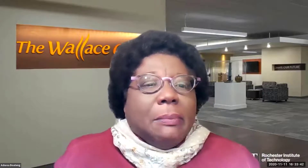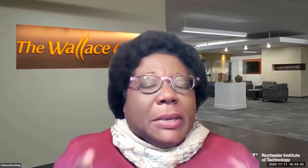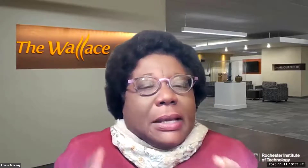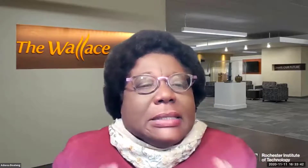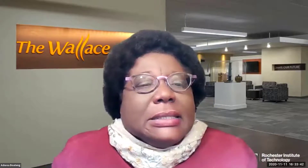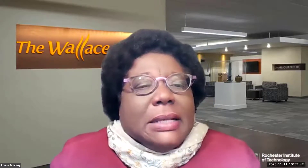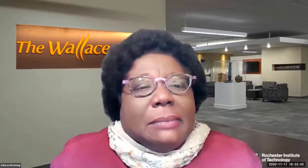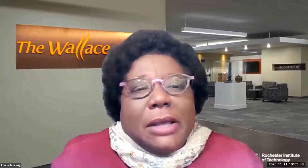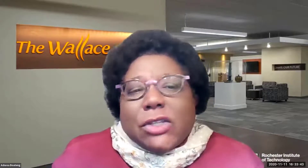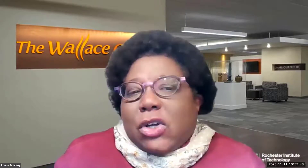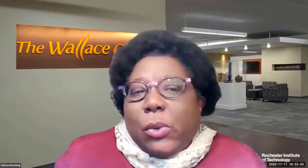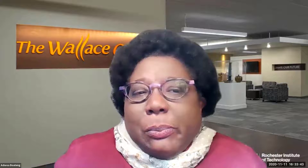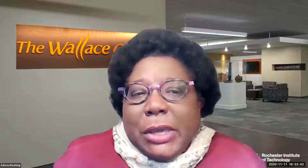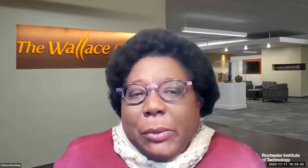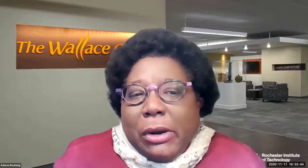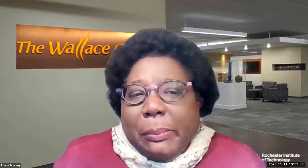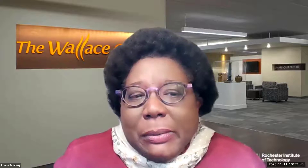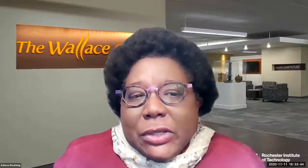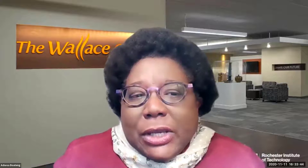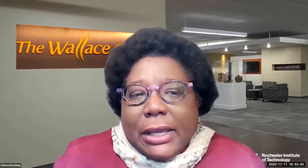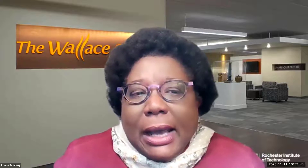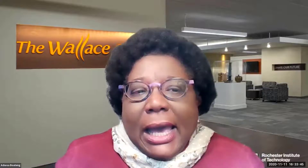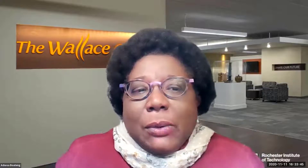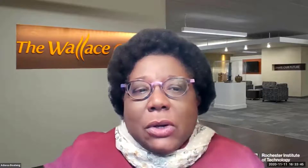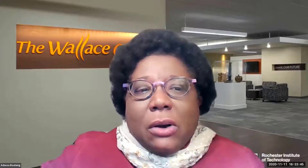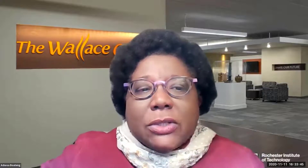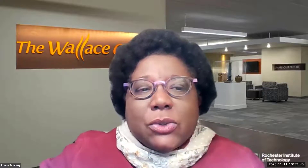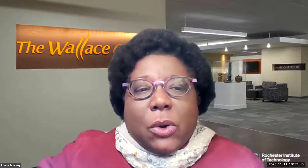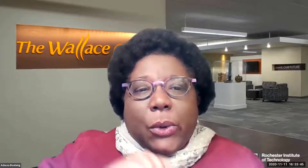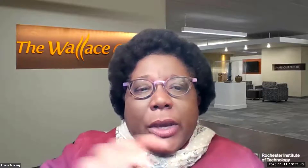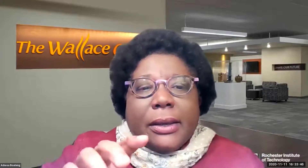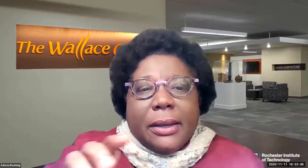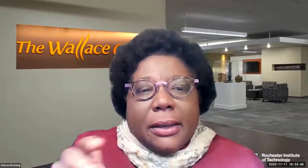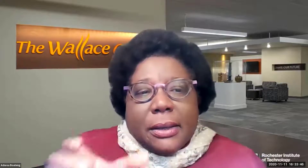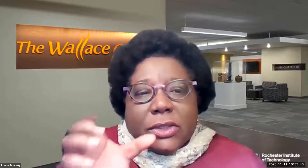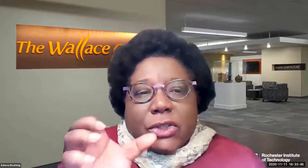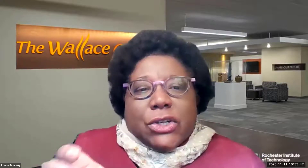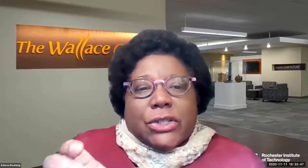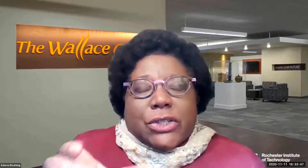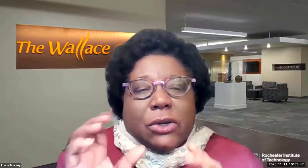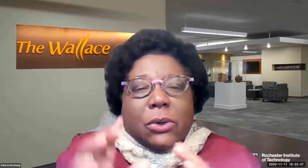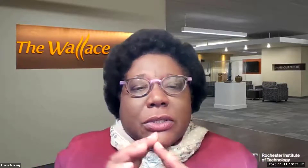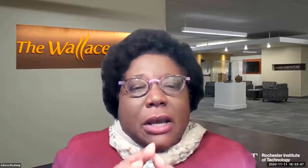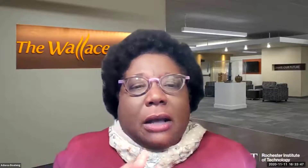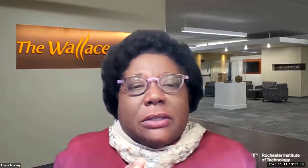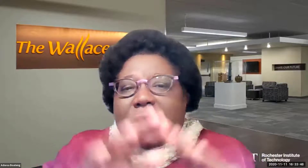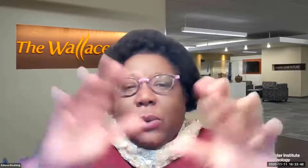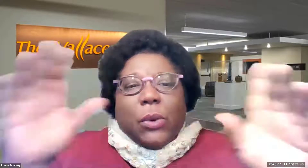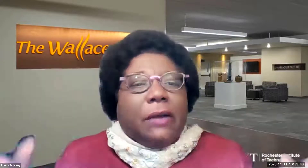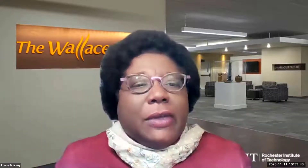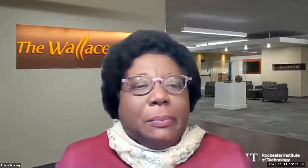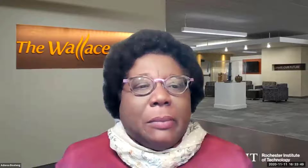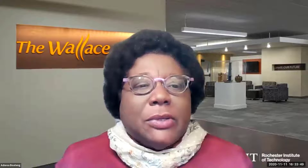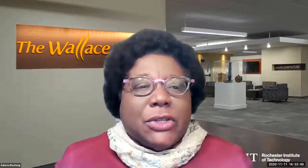Adwoa Boateng: Because sometimes I'm not sure where people are publishing, I will go into a quick search and Google Scholar, see where are they publishing